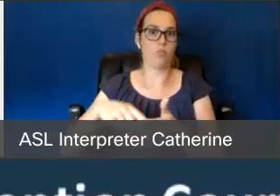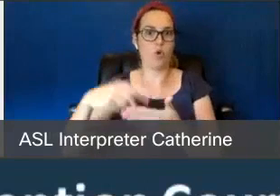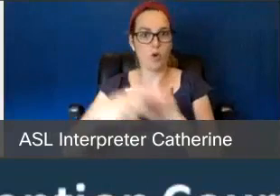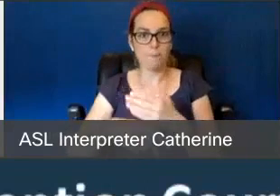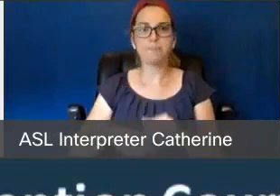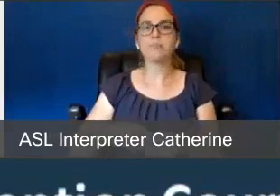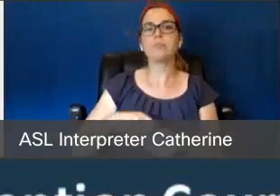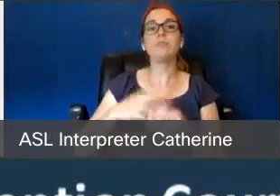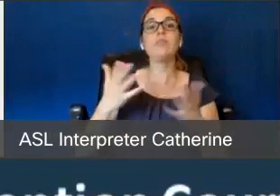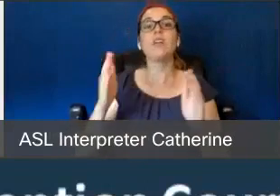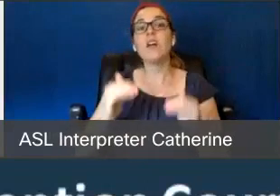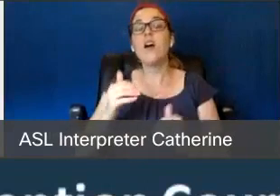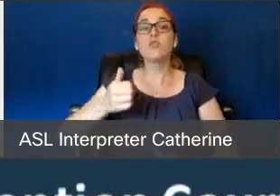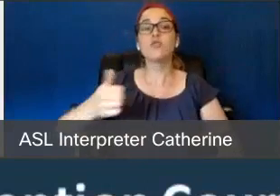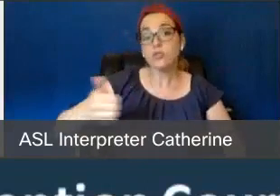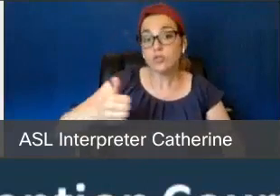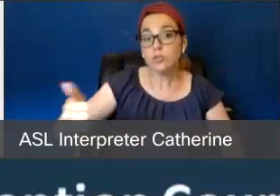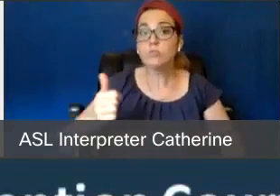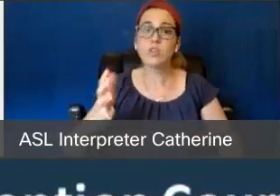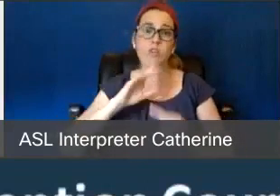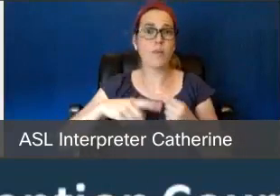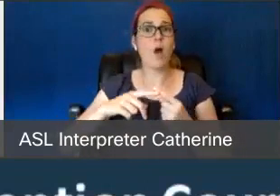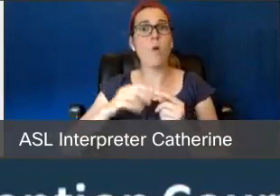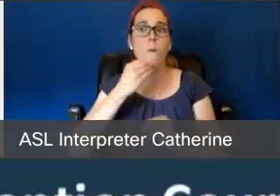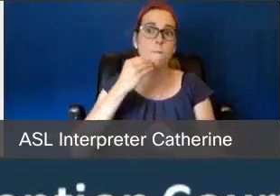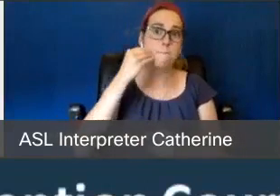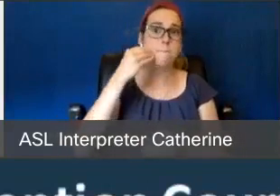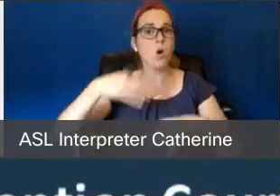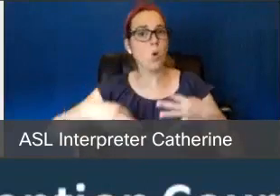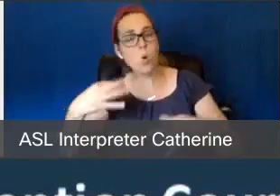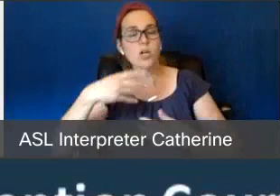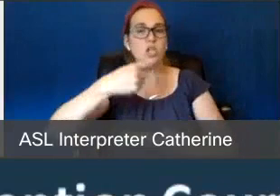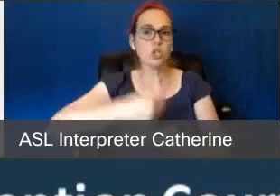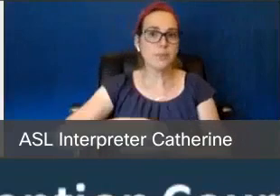to and from their medical providers, we have to make sure that transportation is not a border to treatment